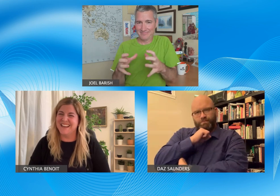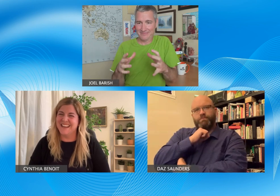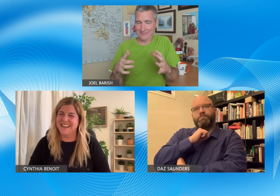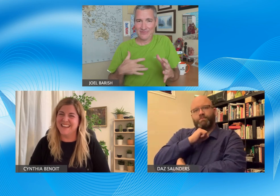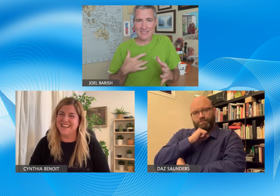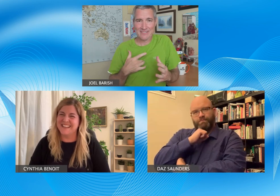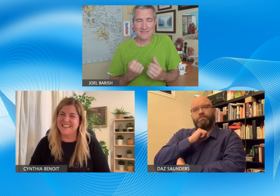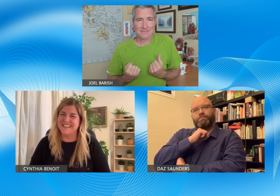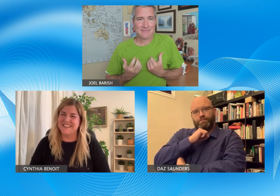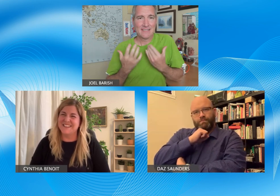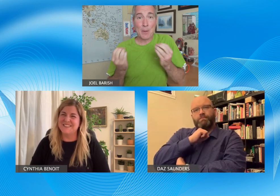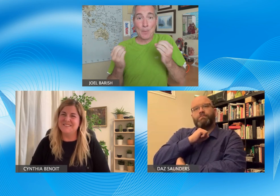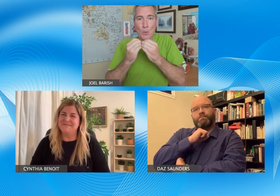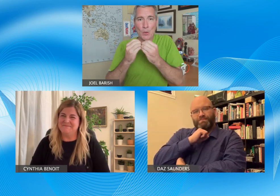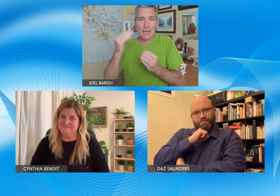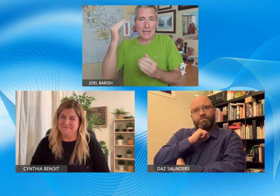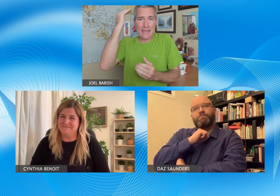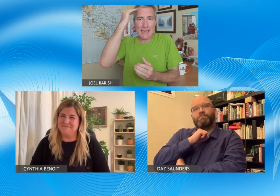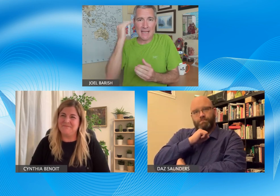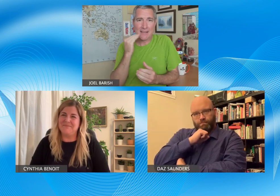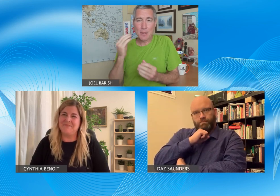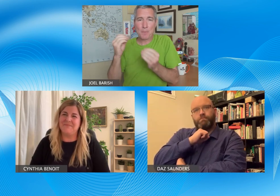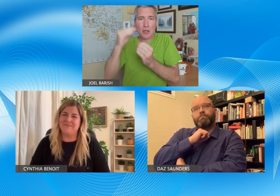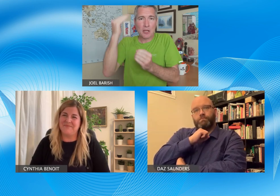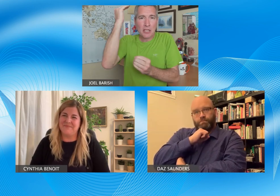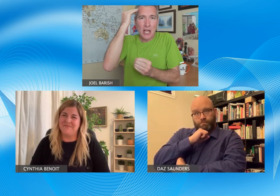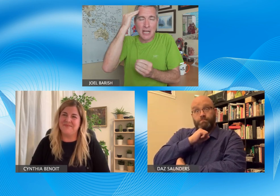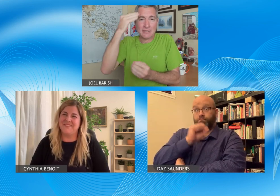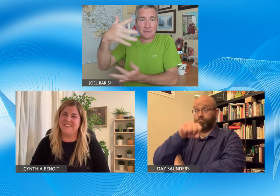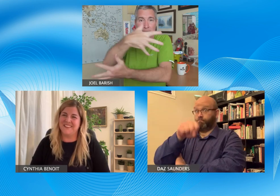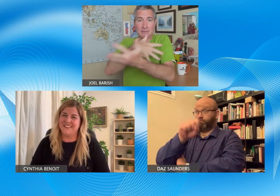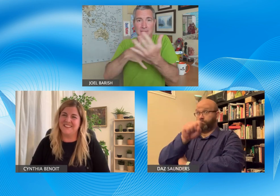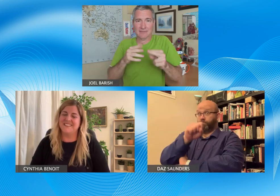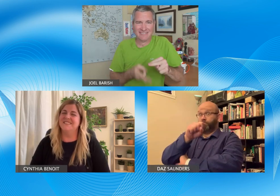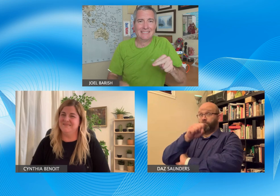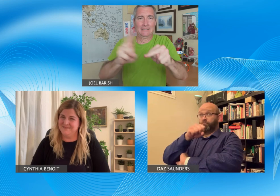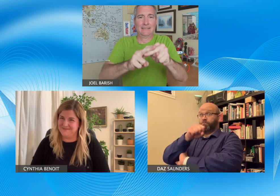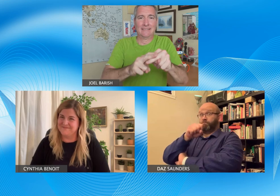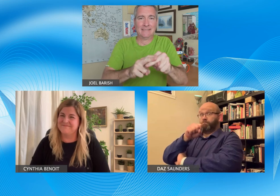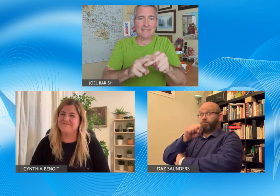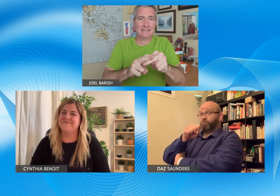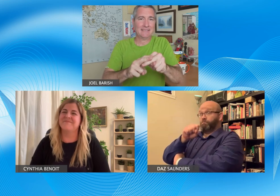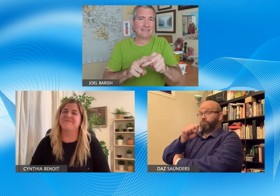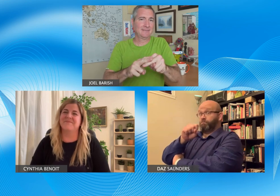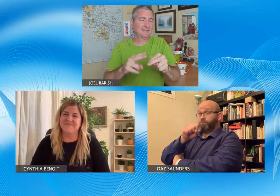When together, there’s a boost in knowledge exchange. Yes.